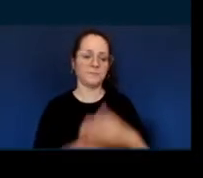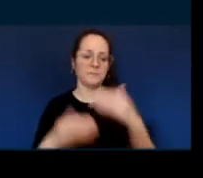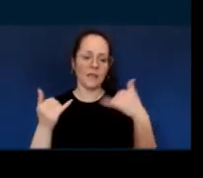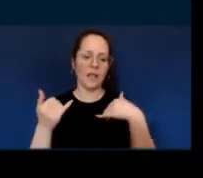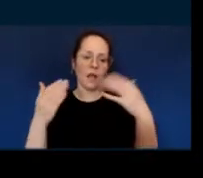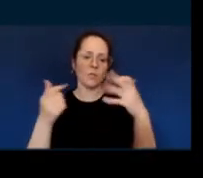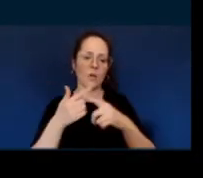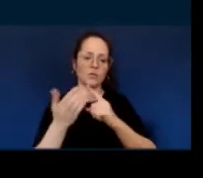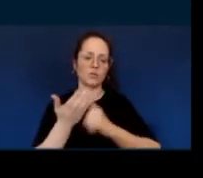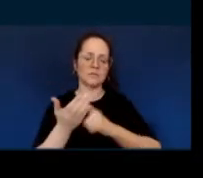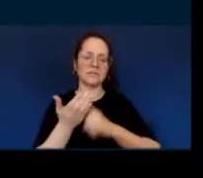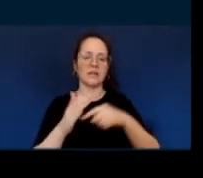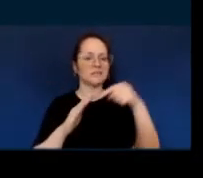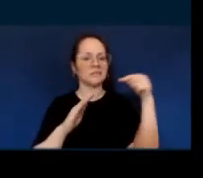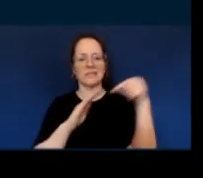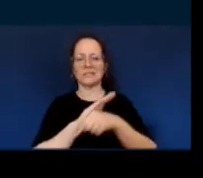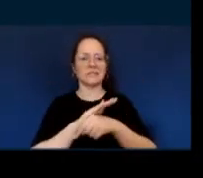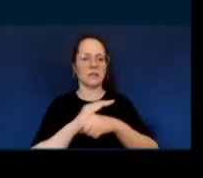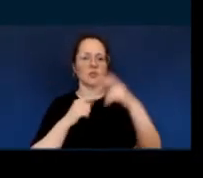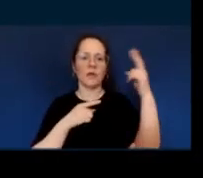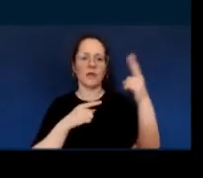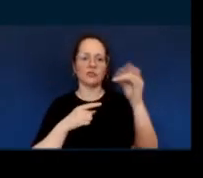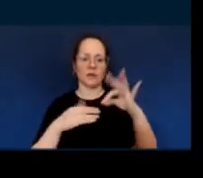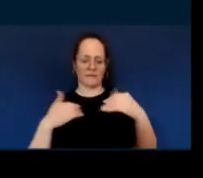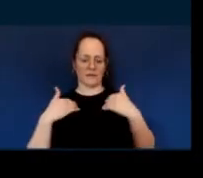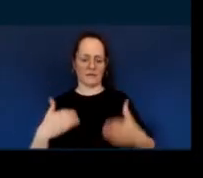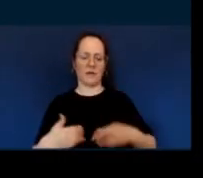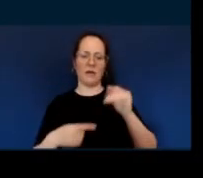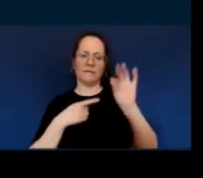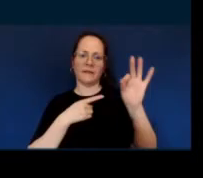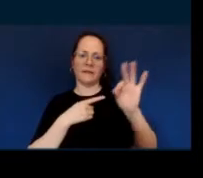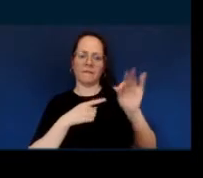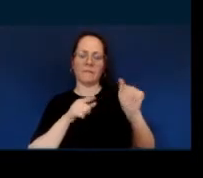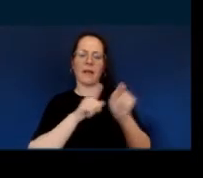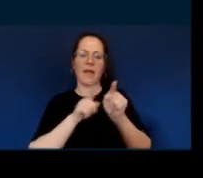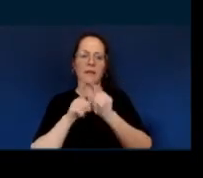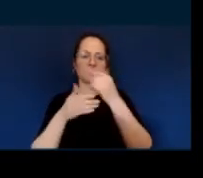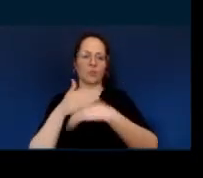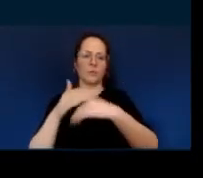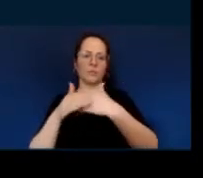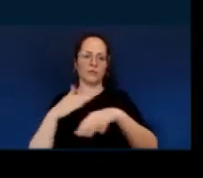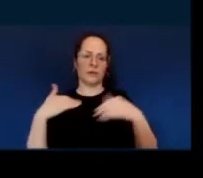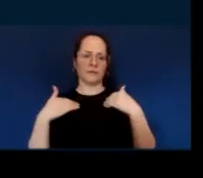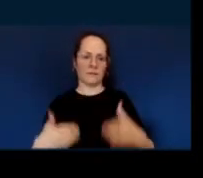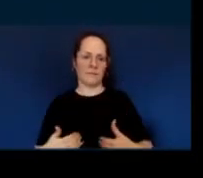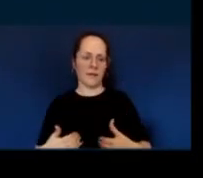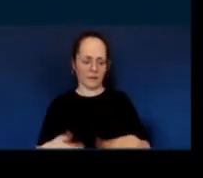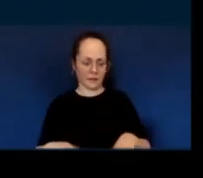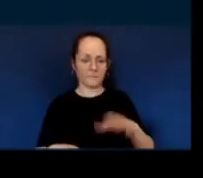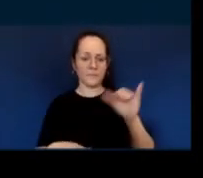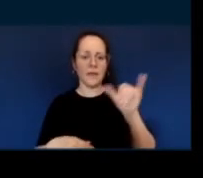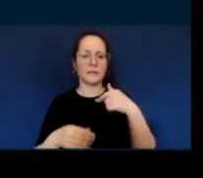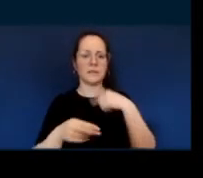EXTENSIVE HISTORY OF THE ANATOMICAL FEMALE OF THE REPRODUCTIVE BODY. AS I MENTIONED PREVIOUSLY, THE